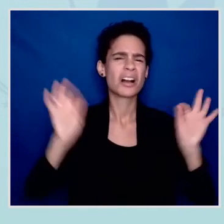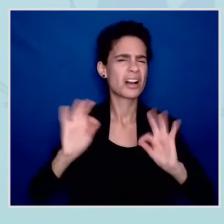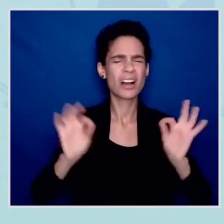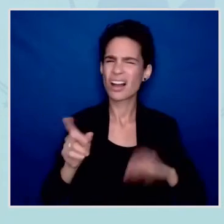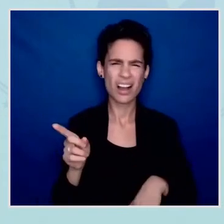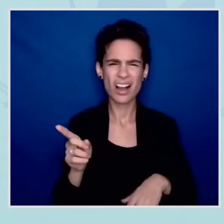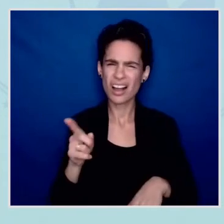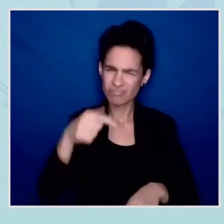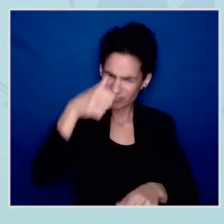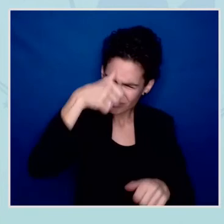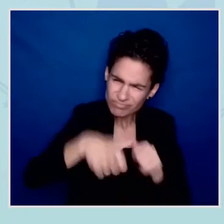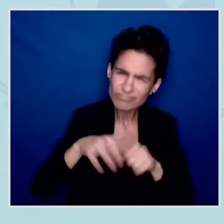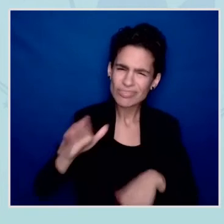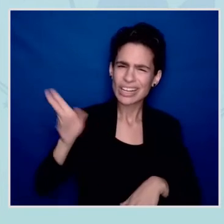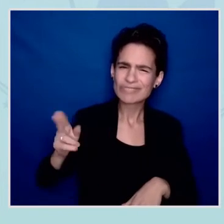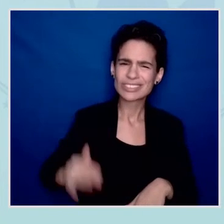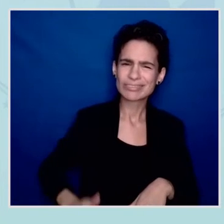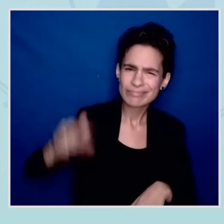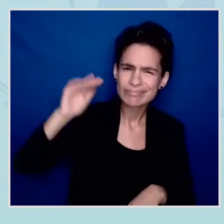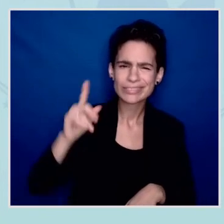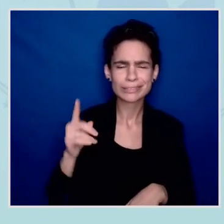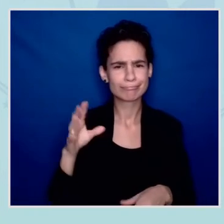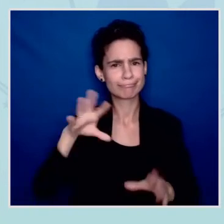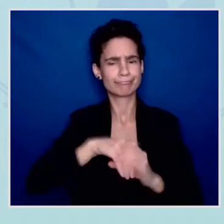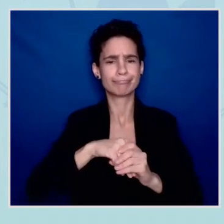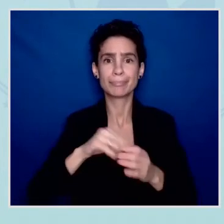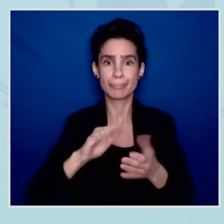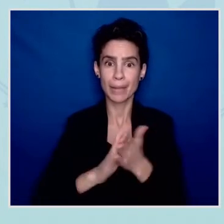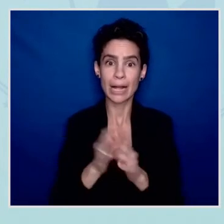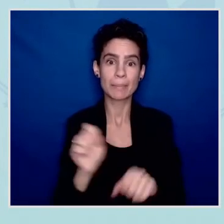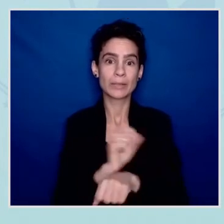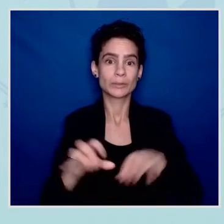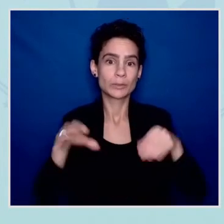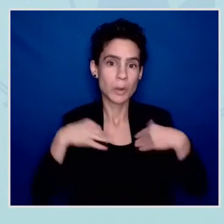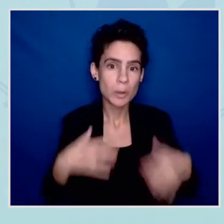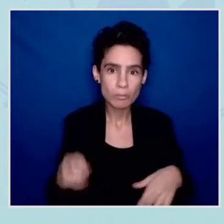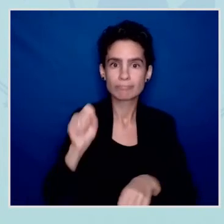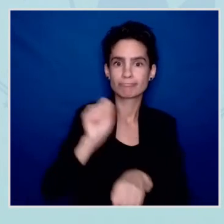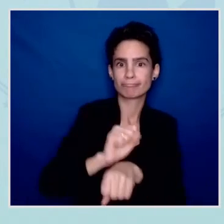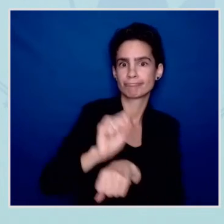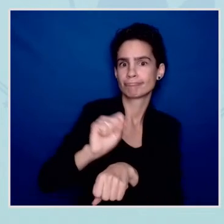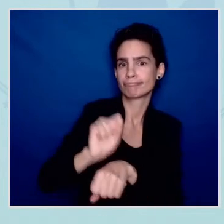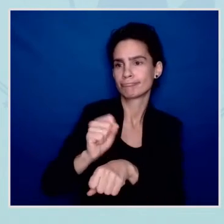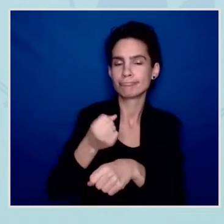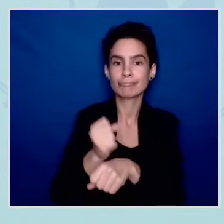OF A WORKING-CLASS FAMILY WHO KNOWS WHAT IT'S LIKE WHEN A PARENT'S FACTORY JOB IS SHIPPED OVERSEAS. SHE NEVER TOOK HER PARENTS SACRIFICES FOR GRANTED, SHE